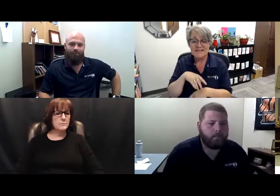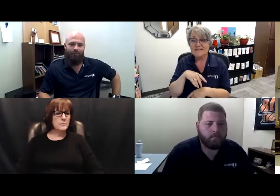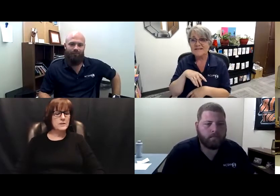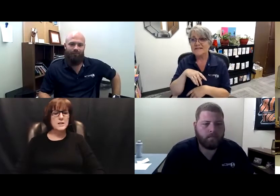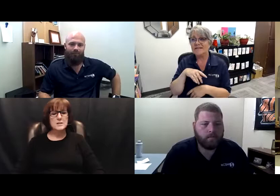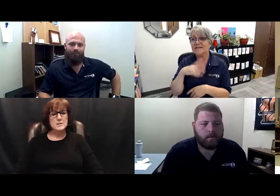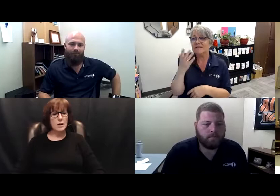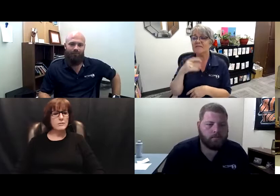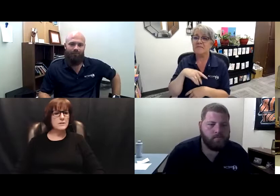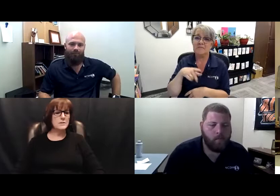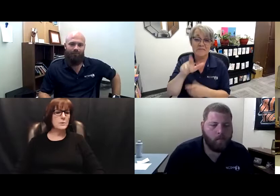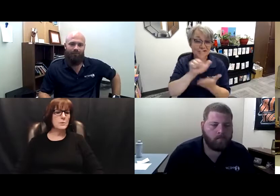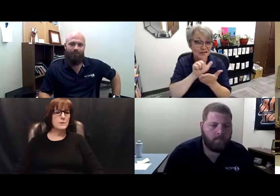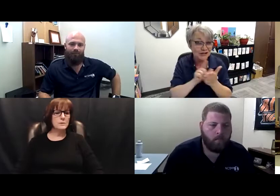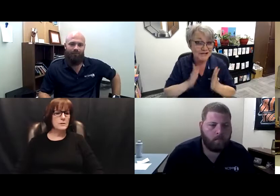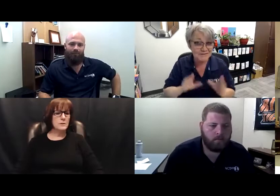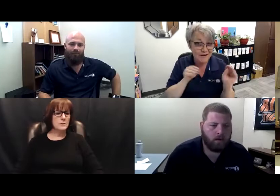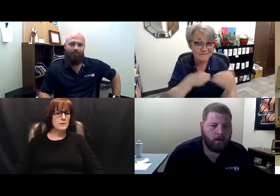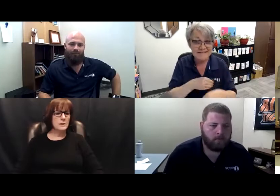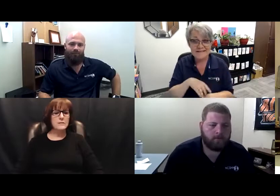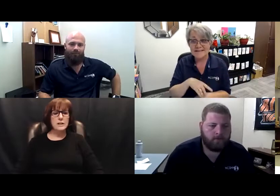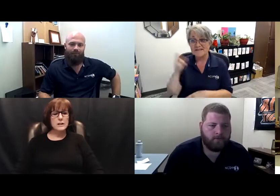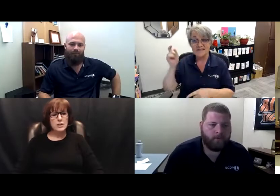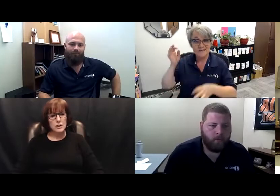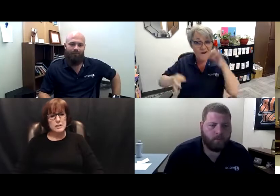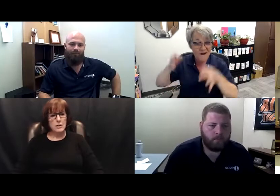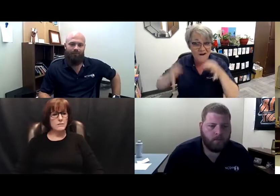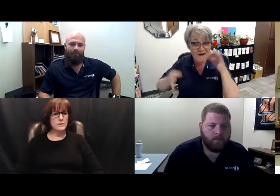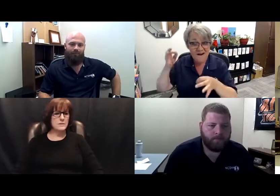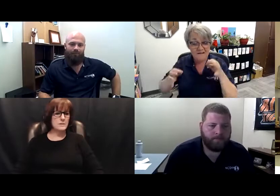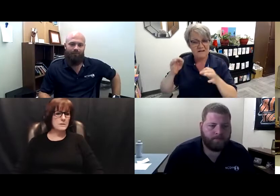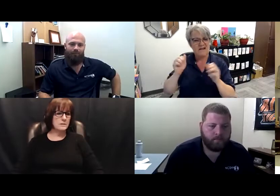a dentist office or even an attorney's office.